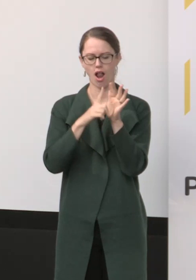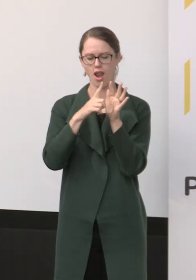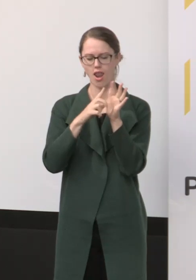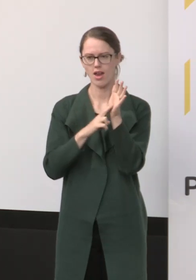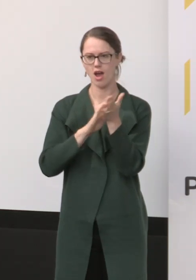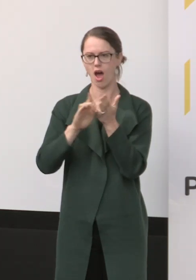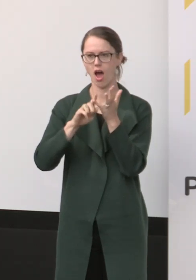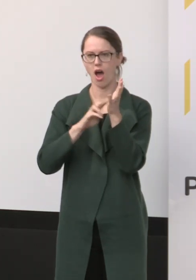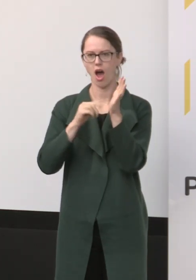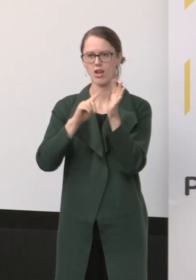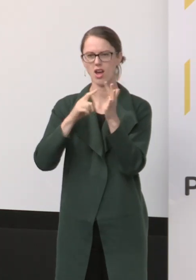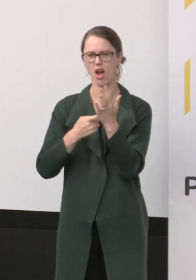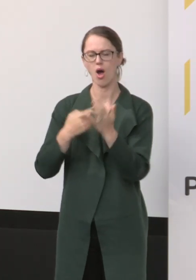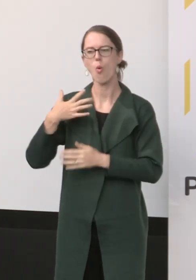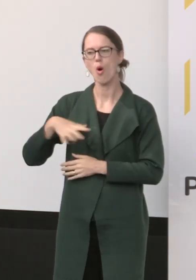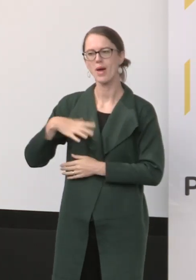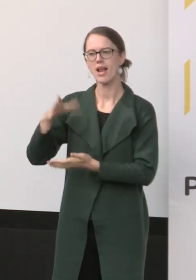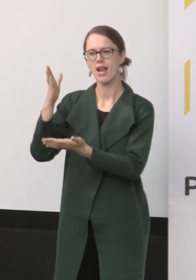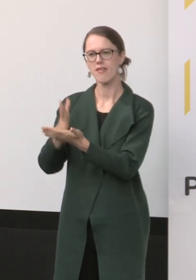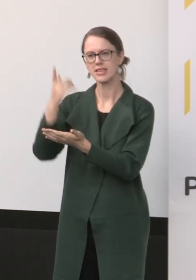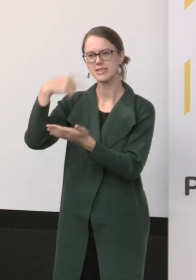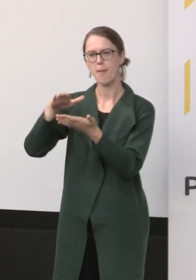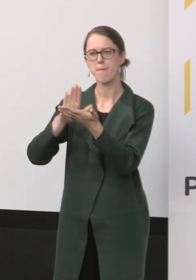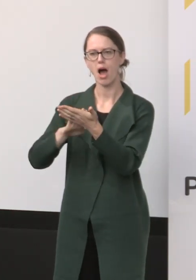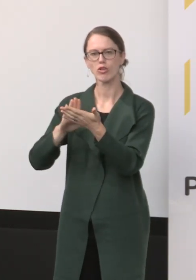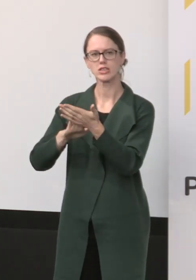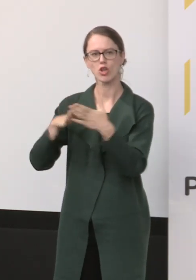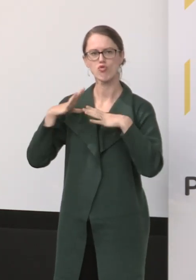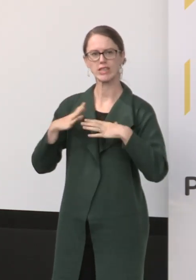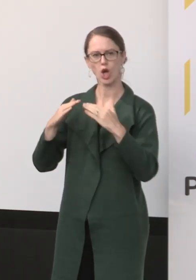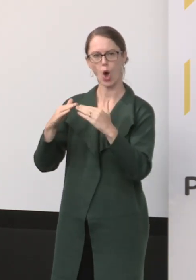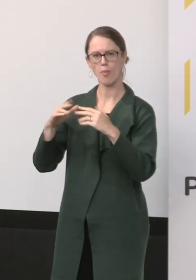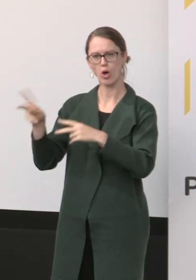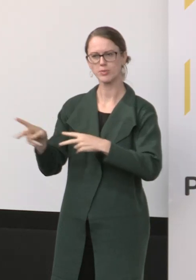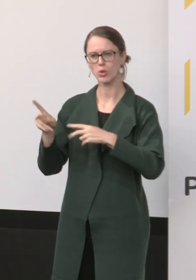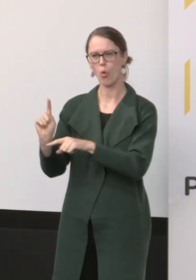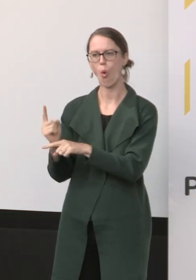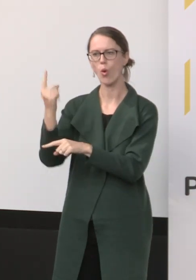some comment today on the death of Eileen Hunter, a